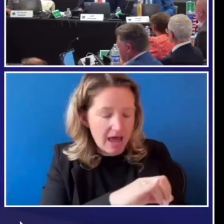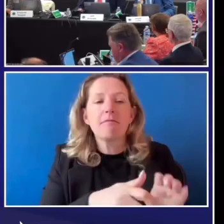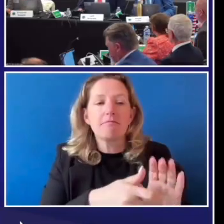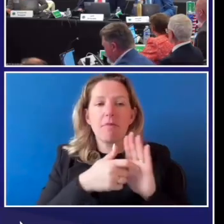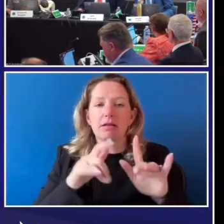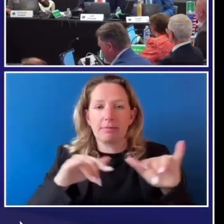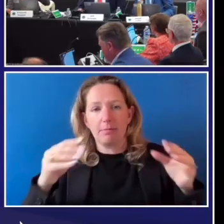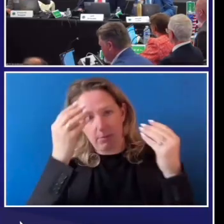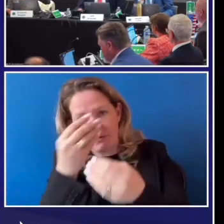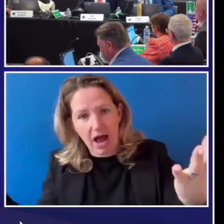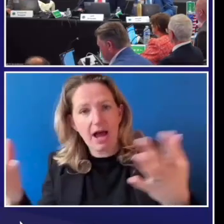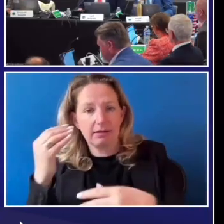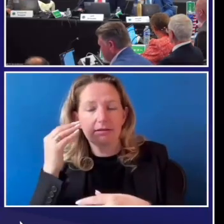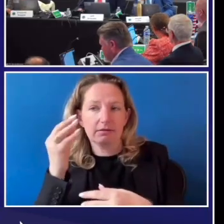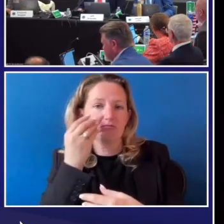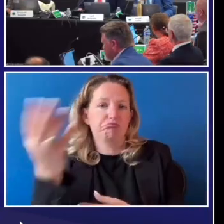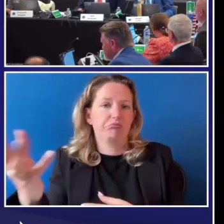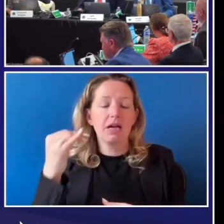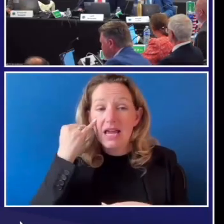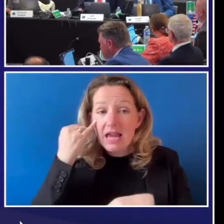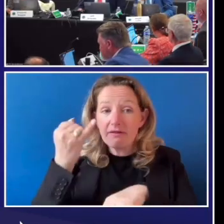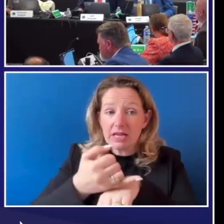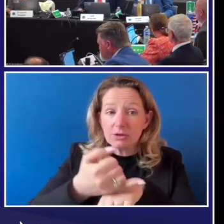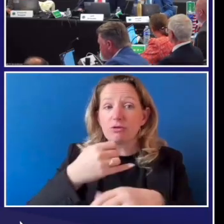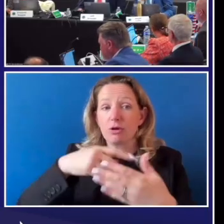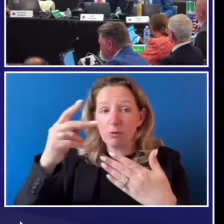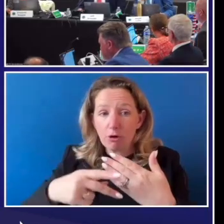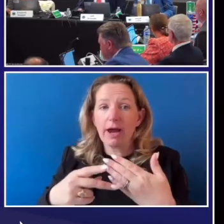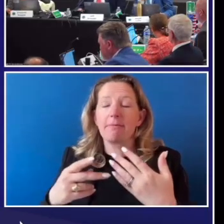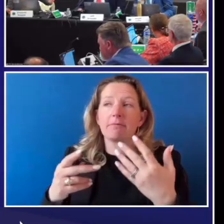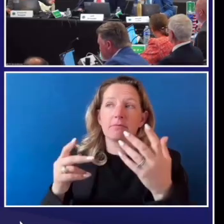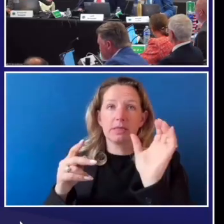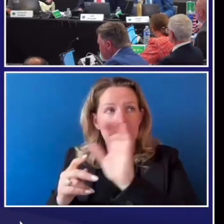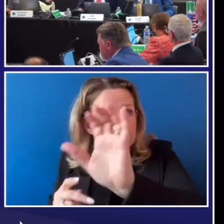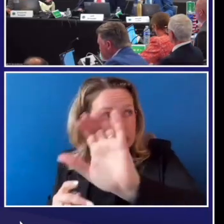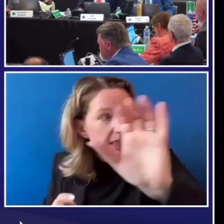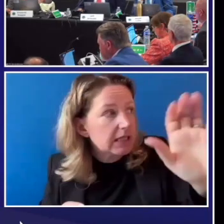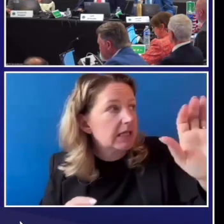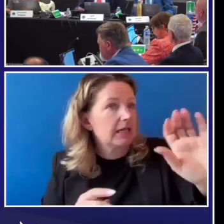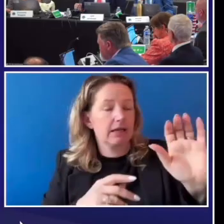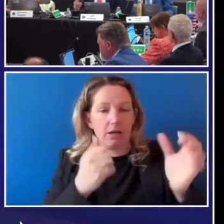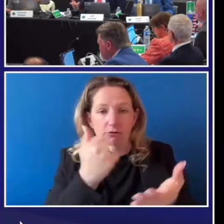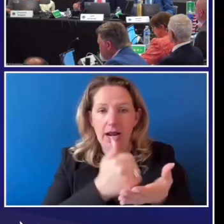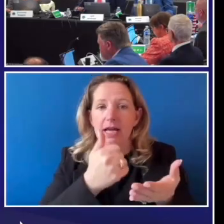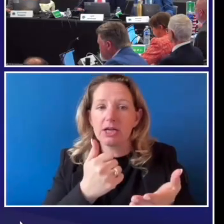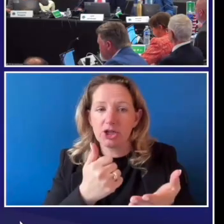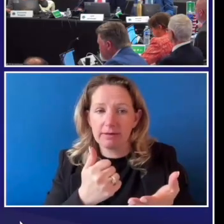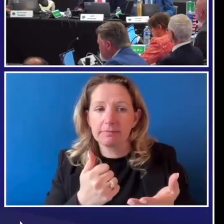an agent, and if an institution or program or to seek accreditation. Um, there's, yeah, they have to disclose